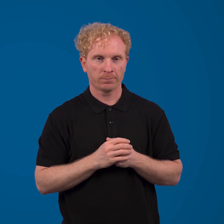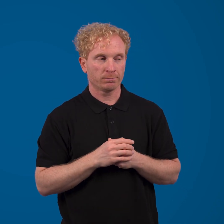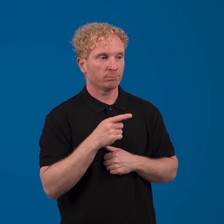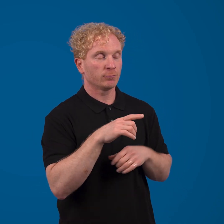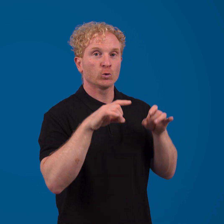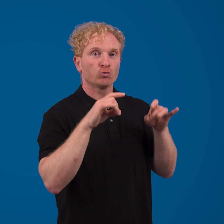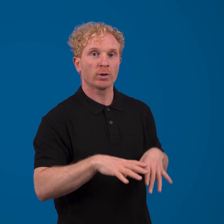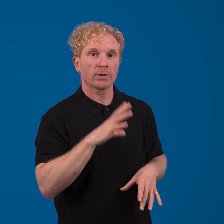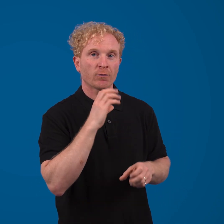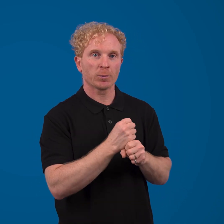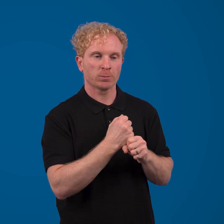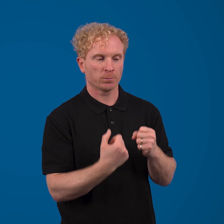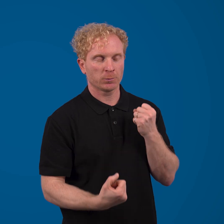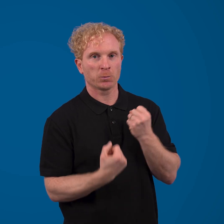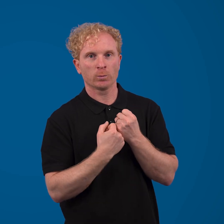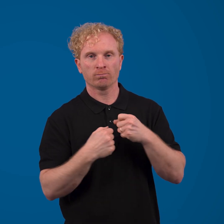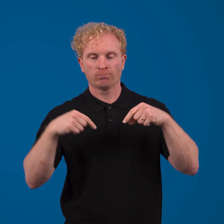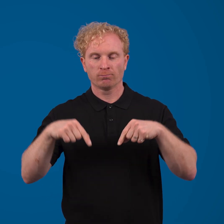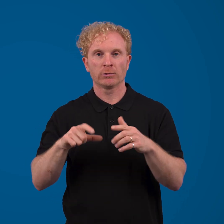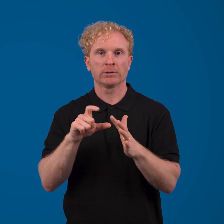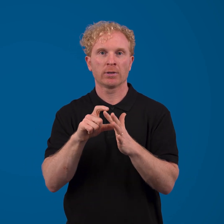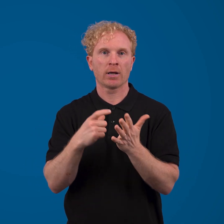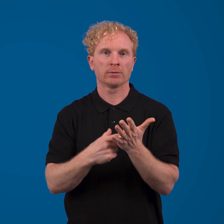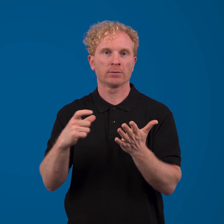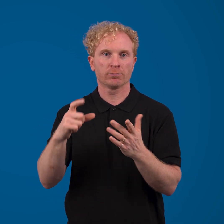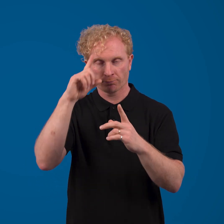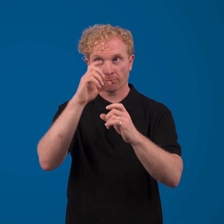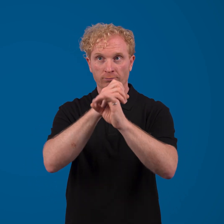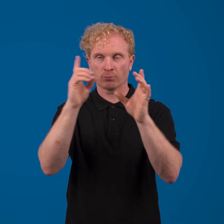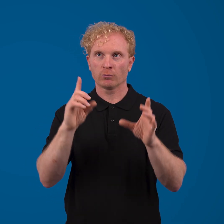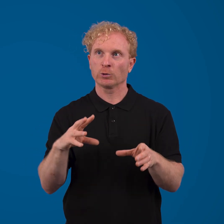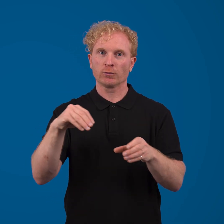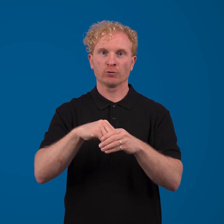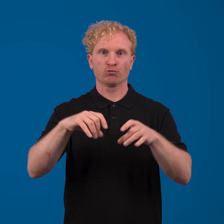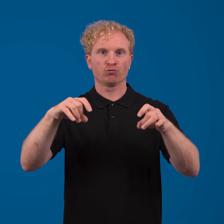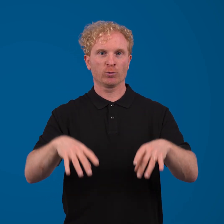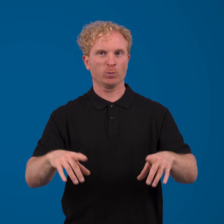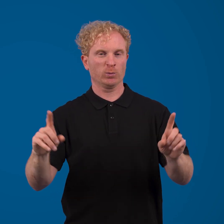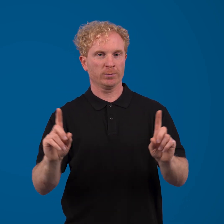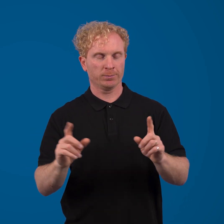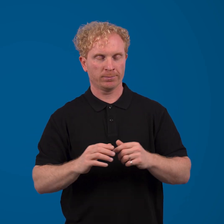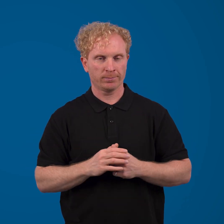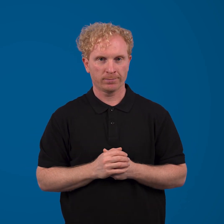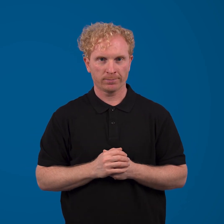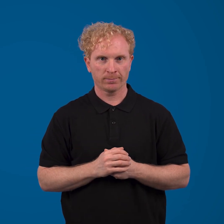The Australian Government supports the Disability Royal Commission’s vision for an inclusive Australia, in which: